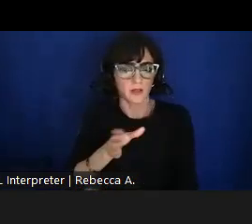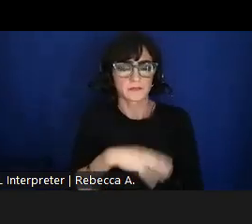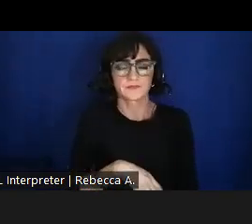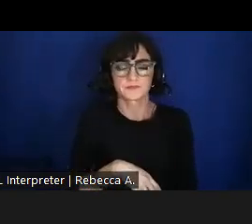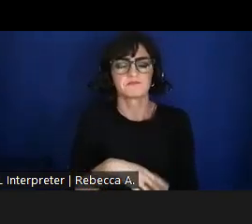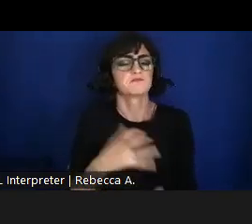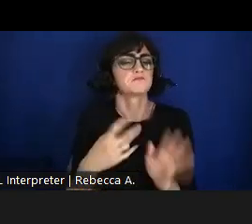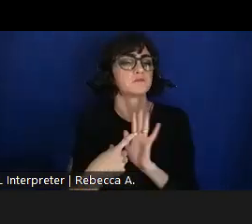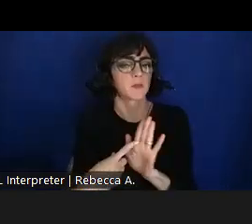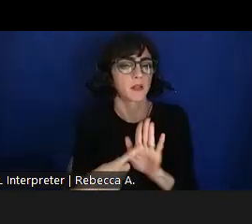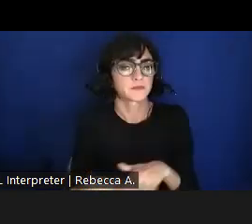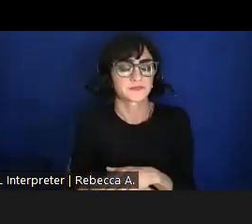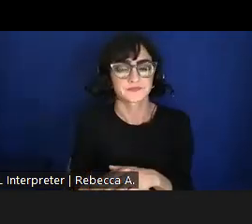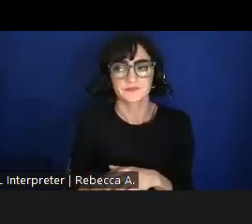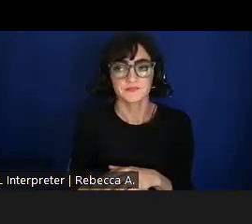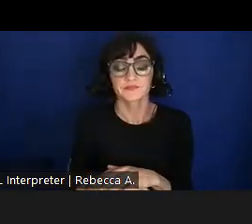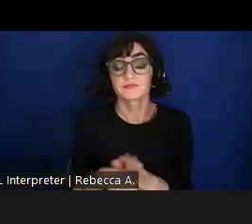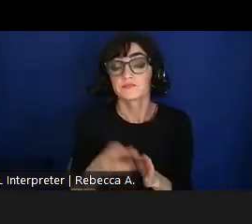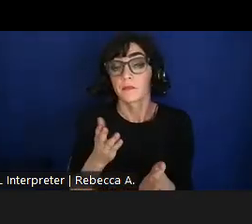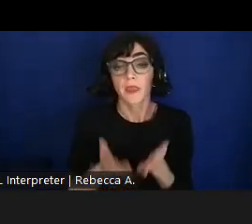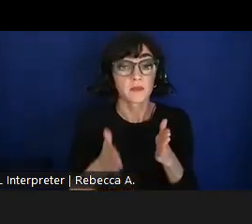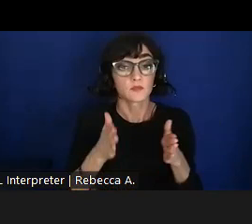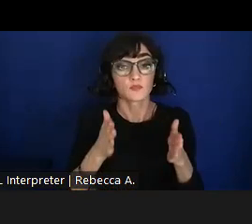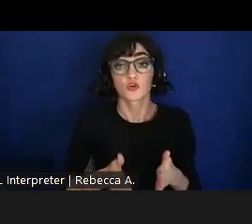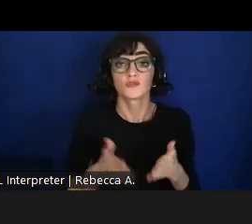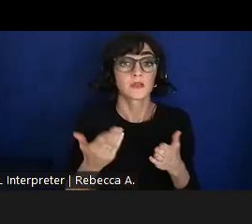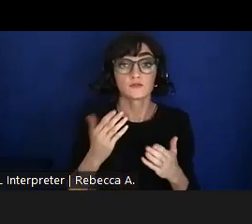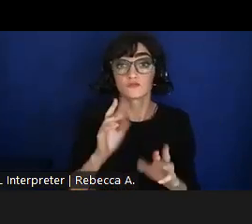you know be running late to meet up with a friends and their friends have already eaten